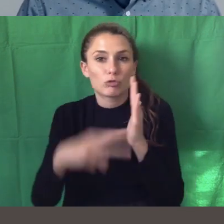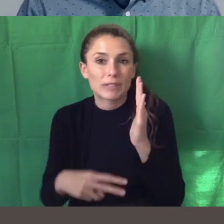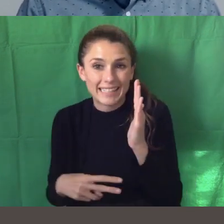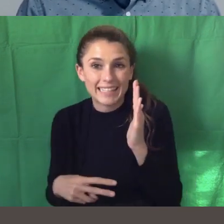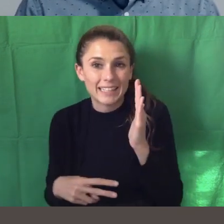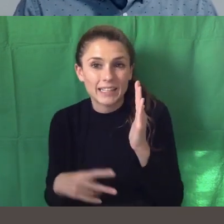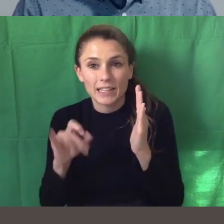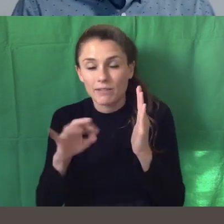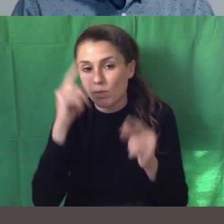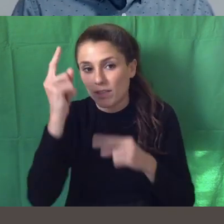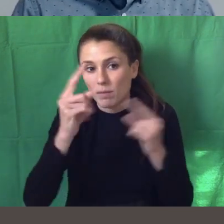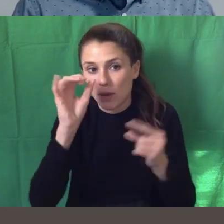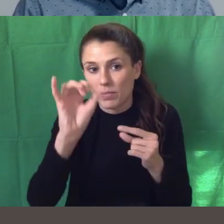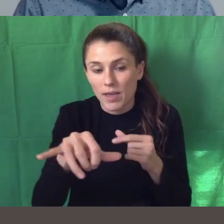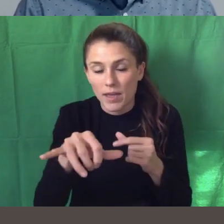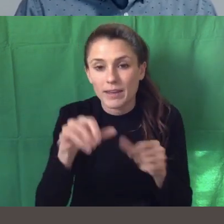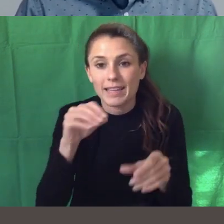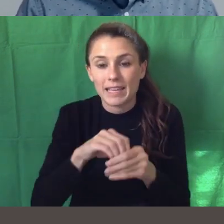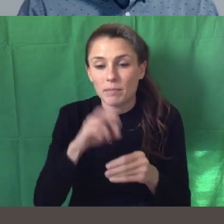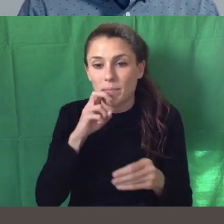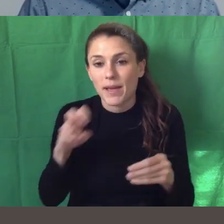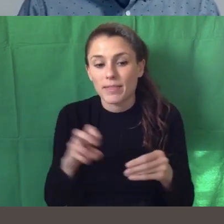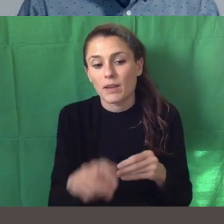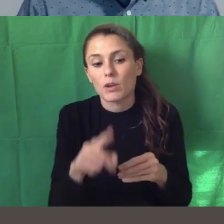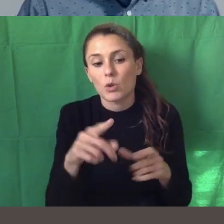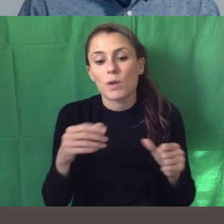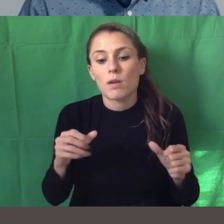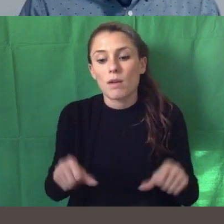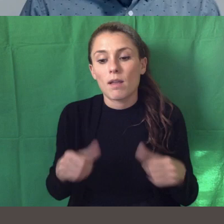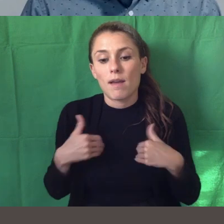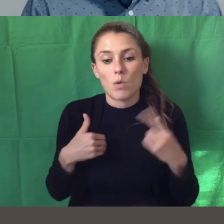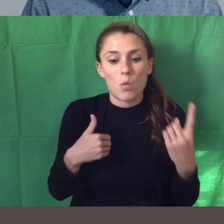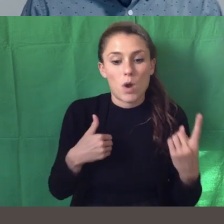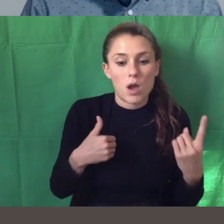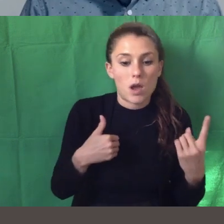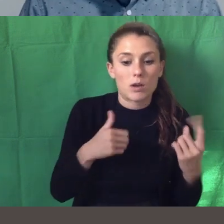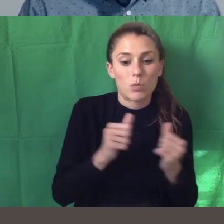like, the string.join method in Python, where you can have one without a delimiter,